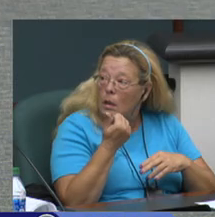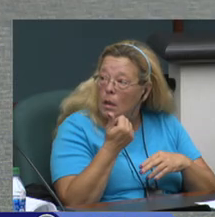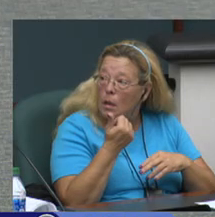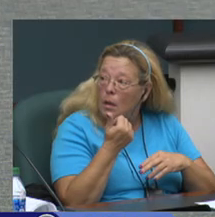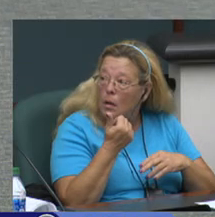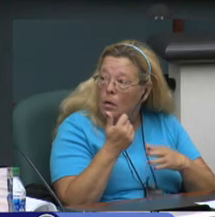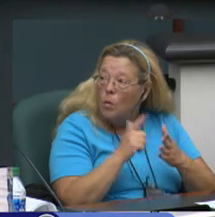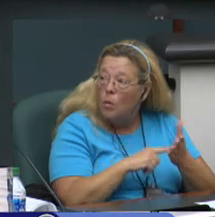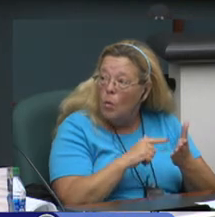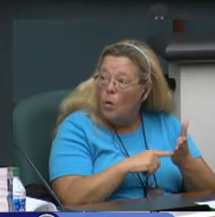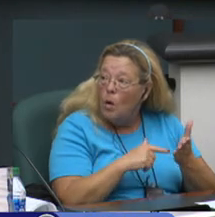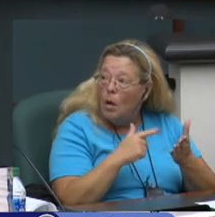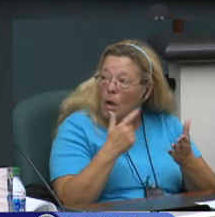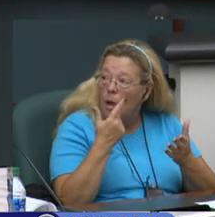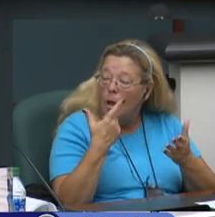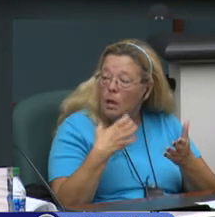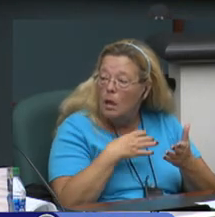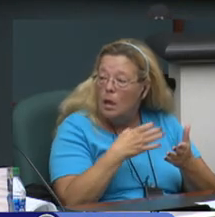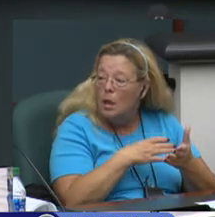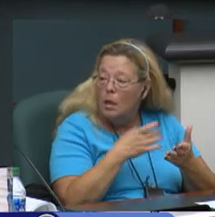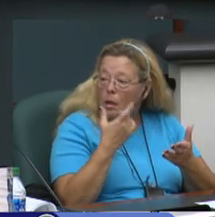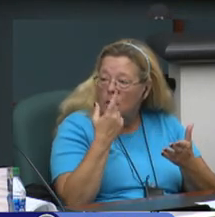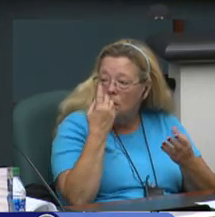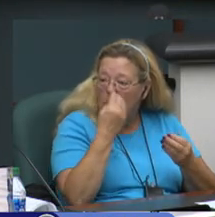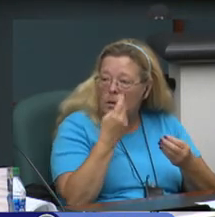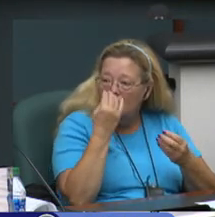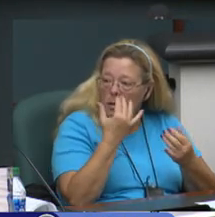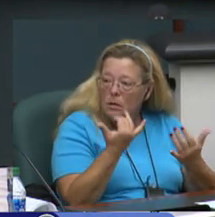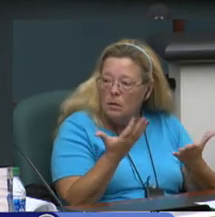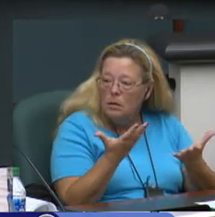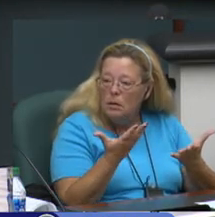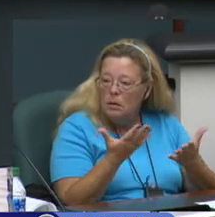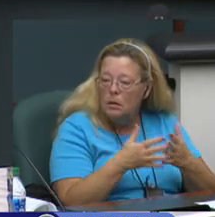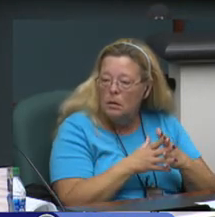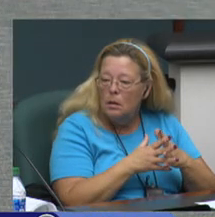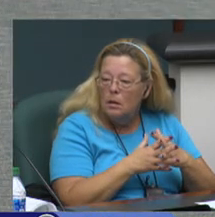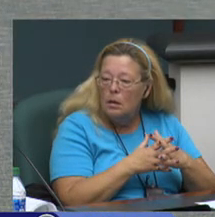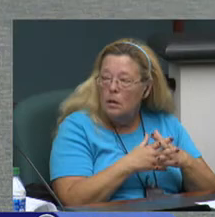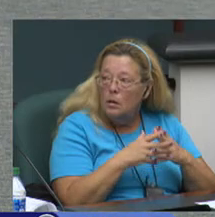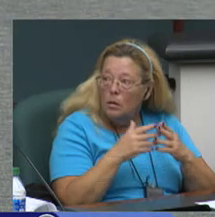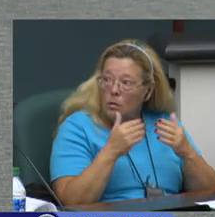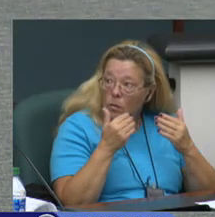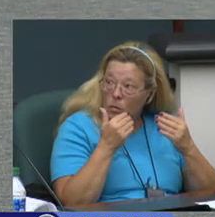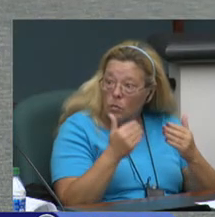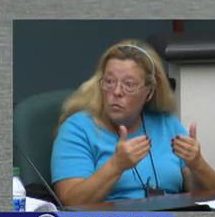disposition of the council this evening so we could go on to chapter 4 and